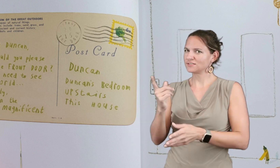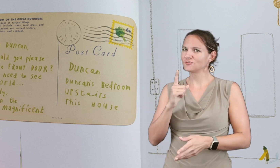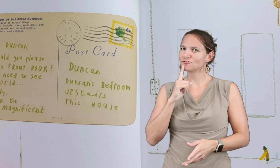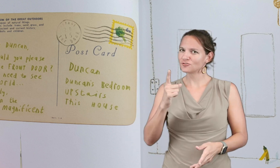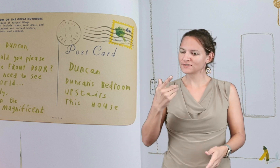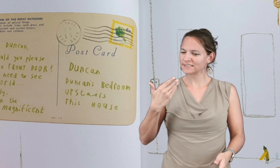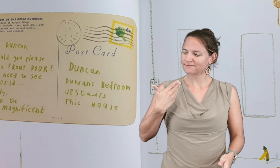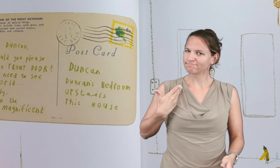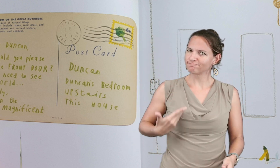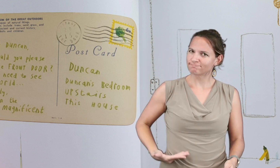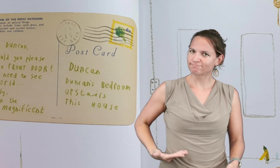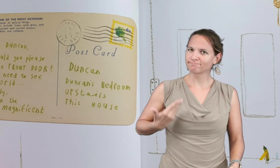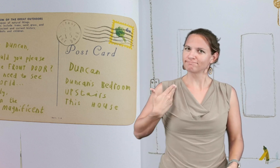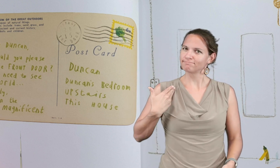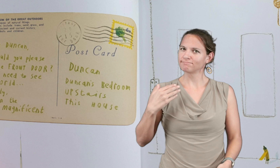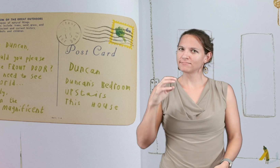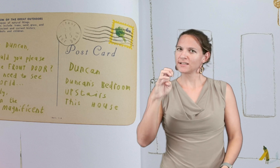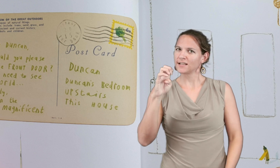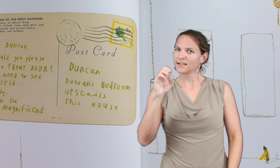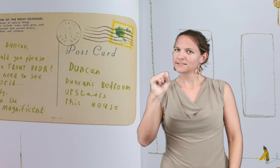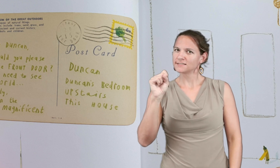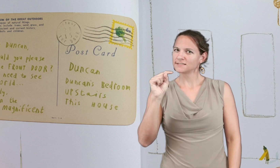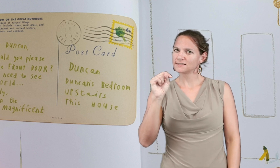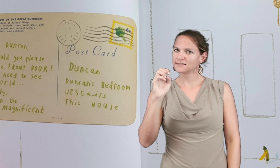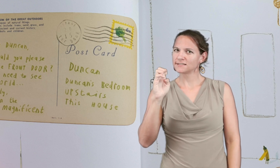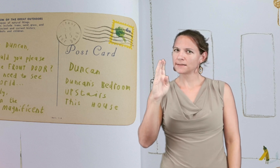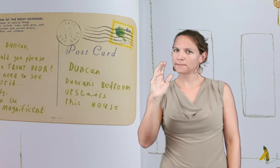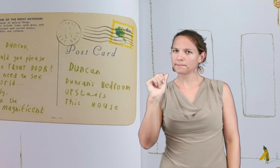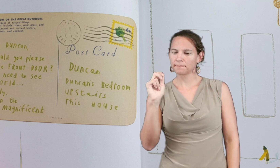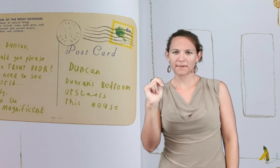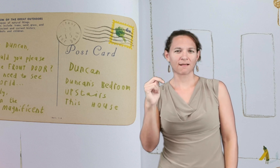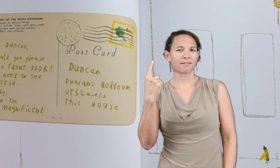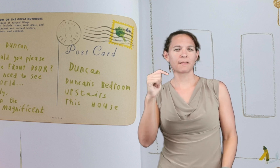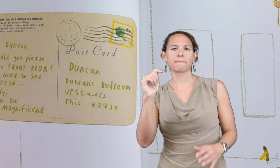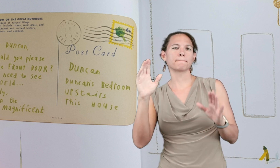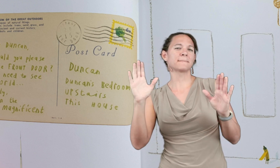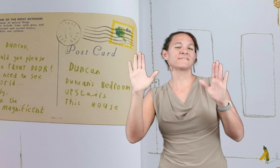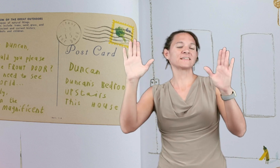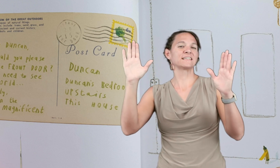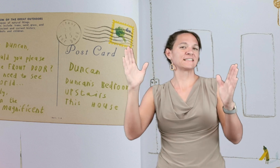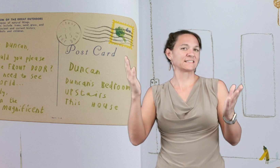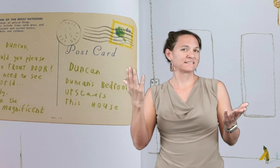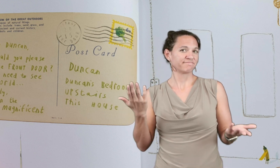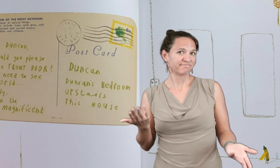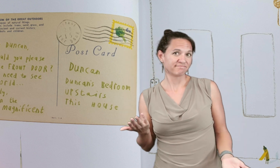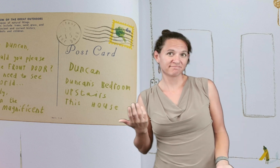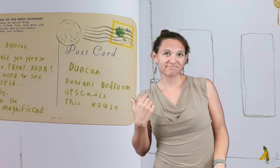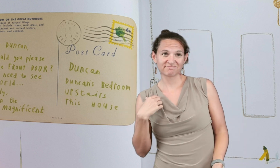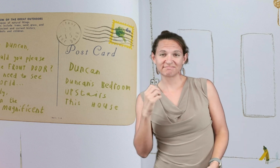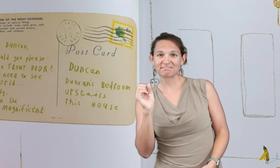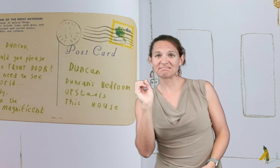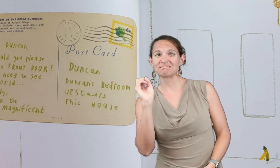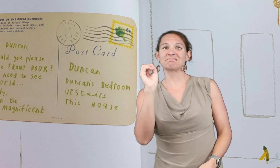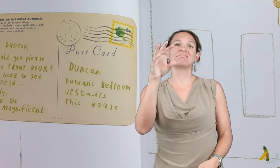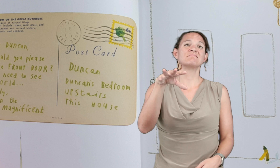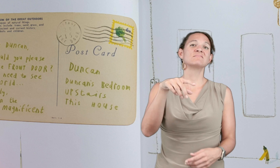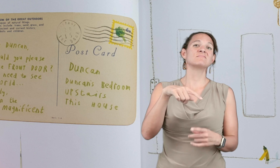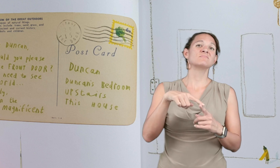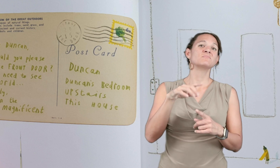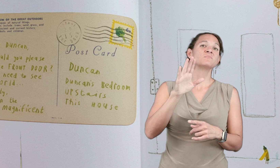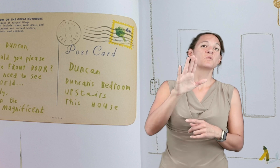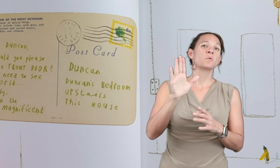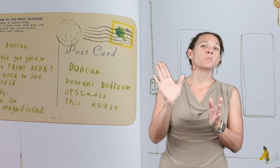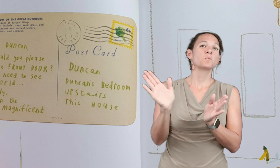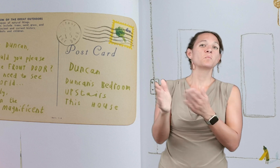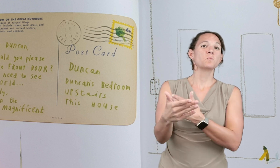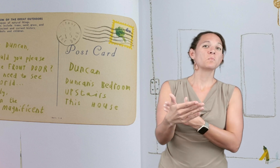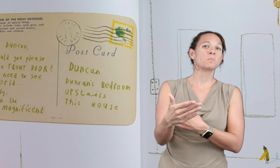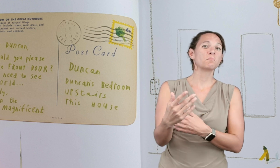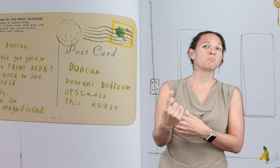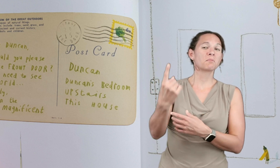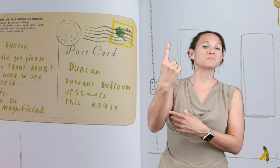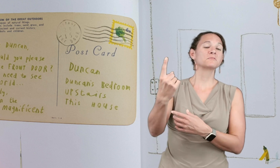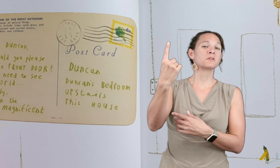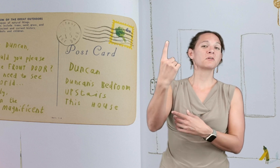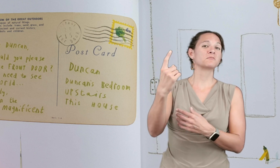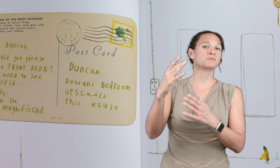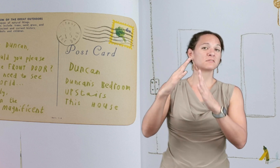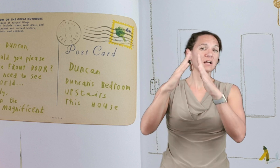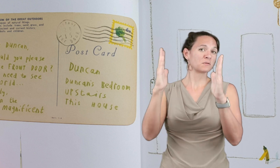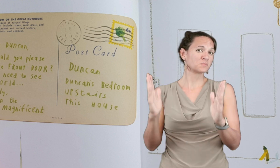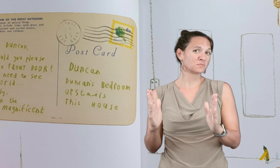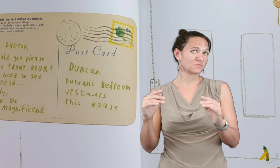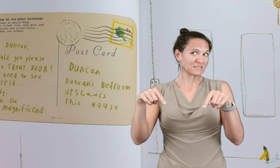Sincerely, Estaban the Magnificent. Sent to your bedroom. Upstairs in this house.”